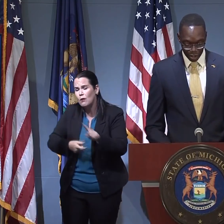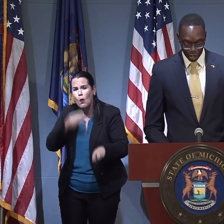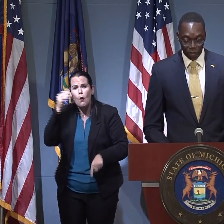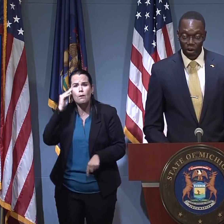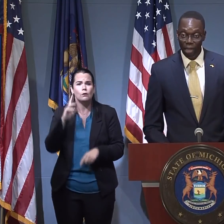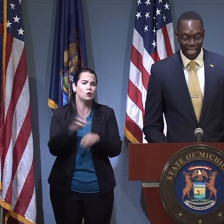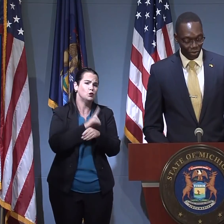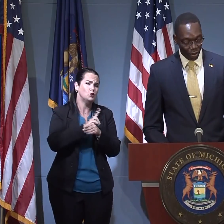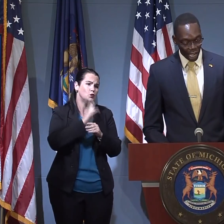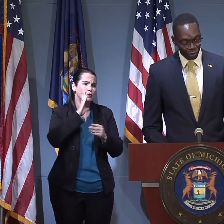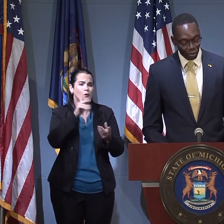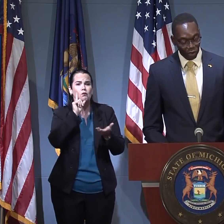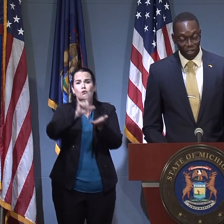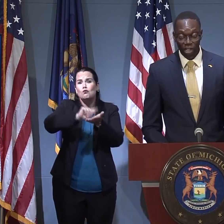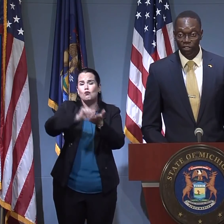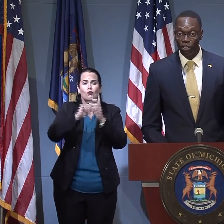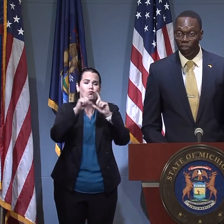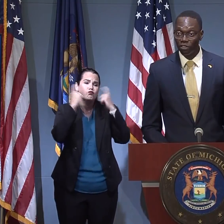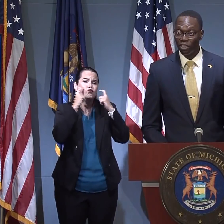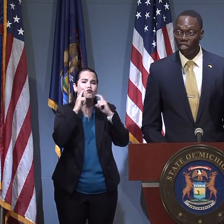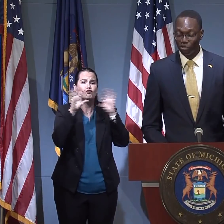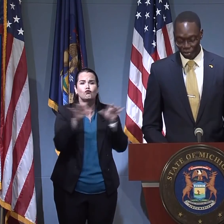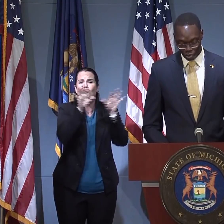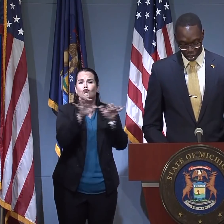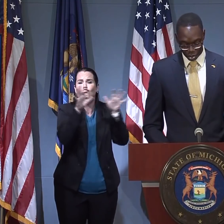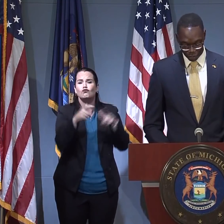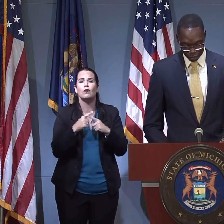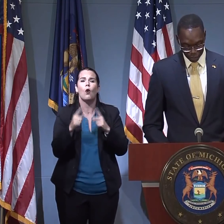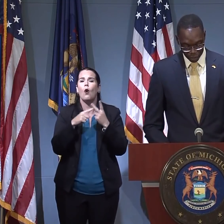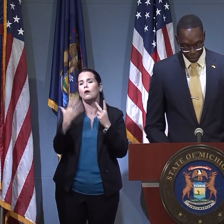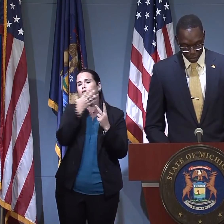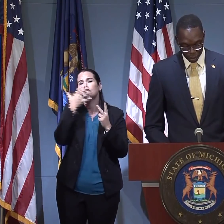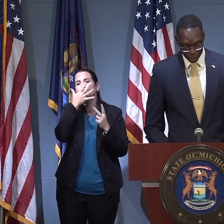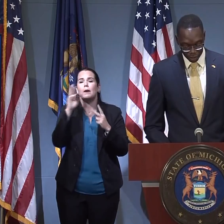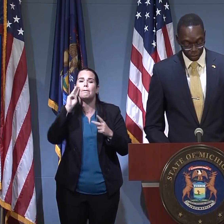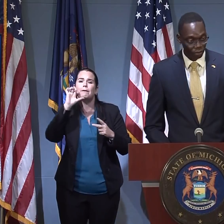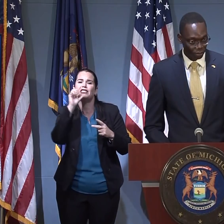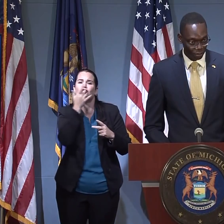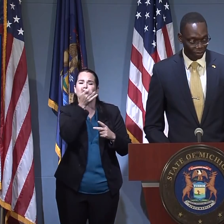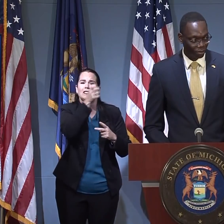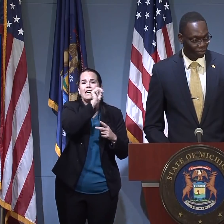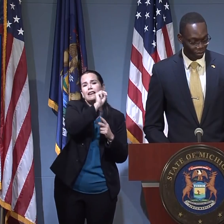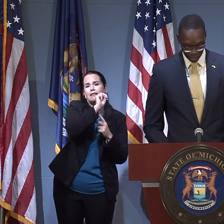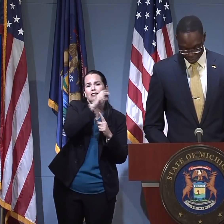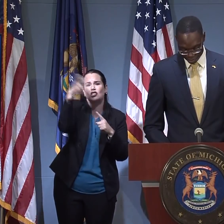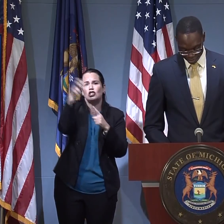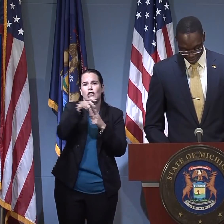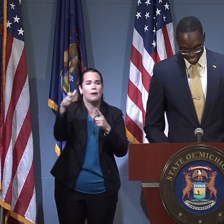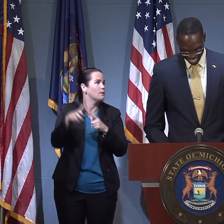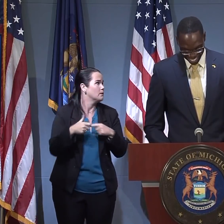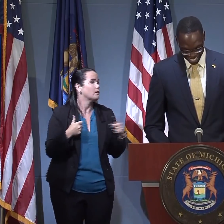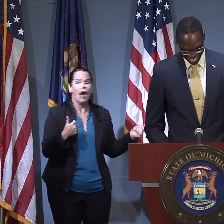FACE. WE NEED EVERYONE TO STEP UP. WEAR A MASK. WEAR MASK WITH A PATTERN. WEAR A MASK THAT REMINDSES